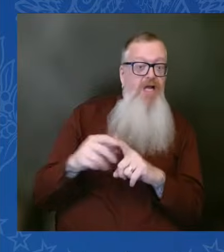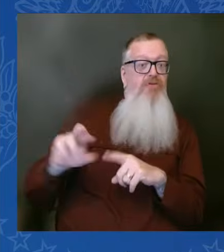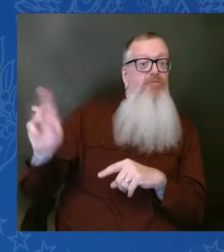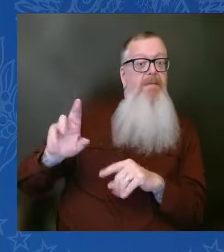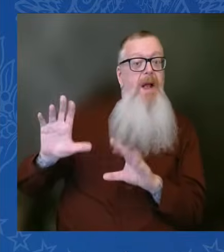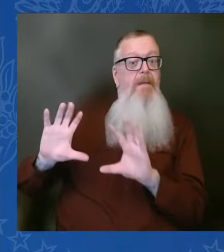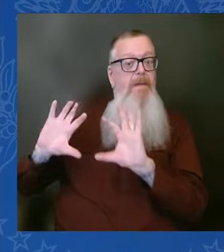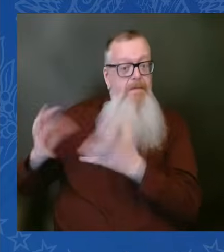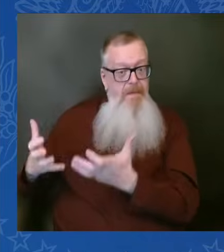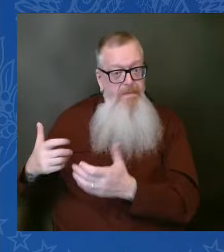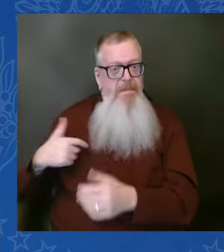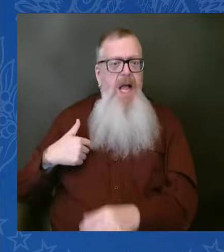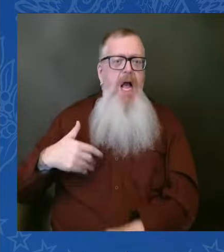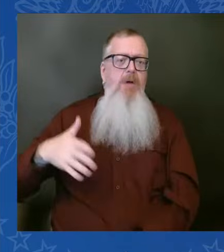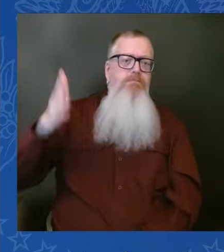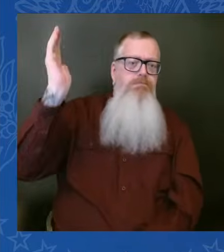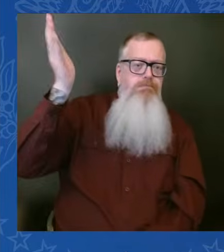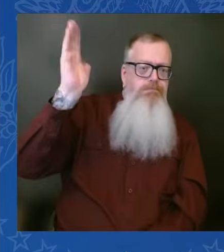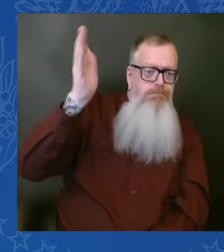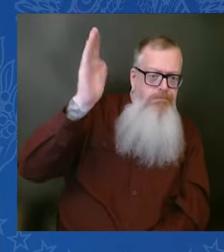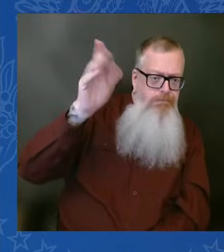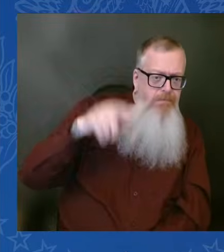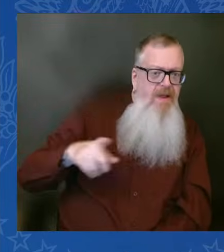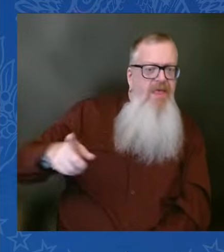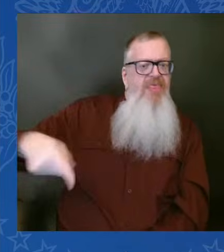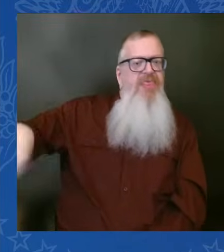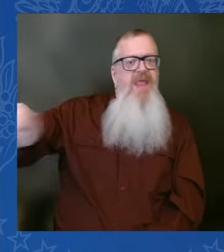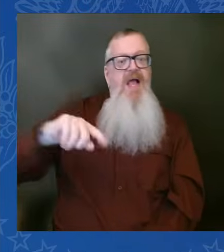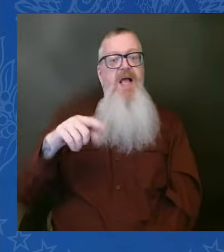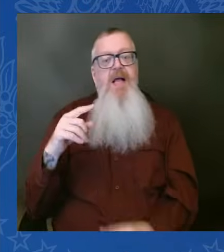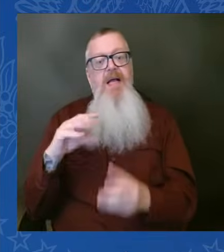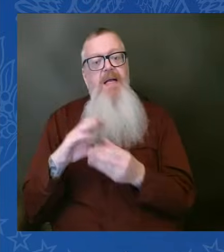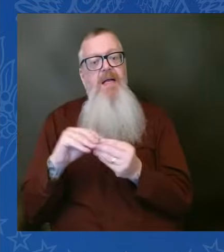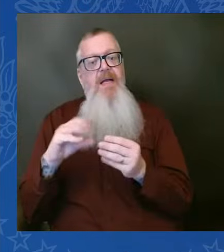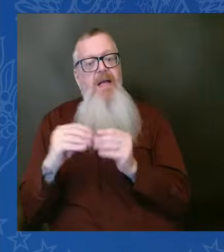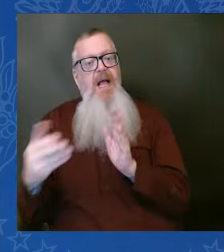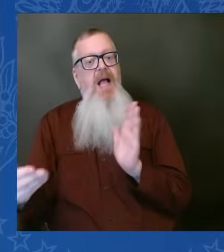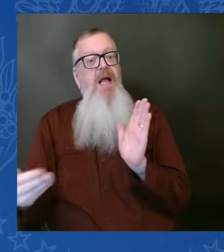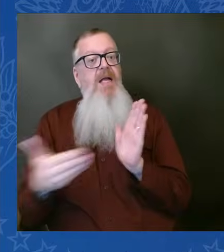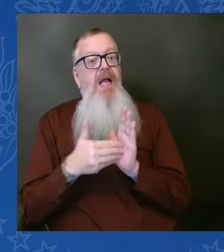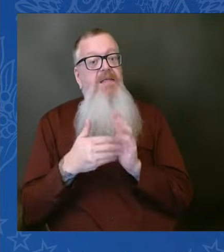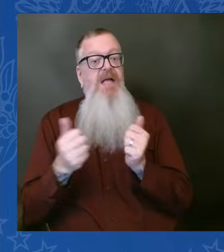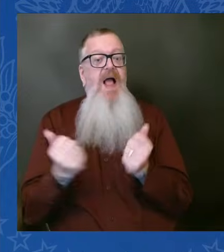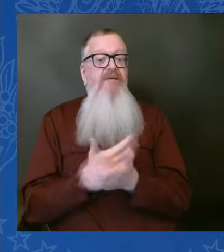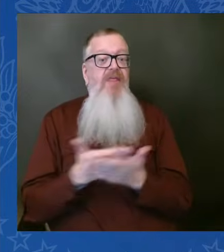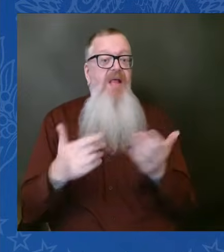those things -- they’re against all the things we did. Keep your eye on them.